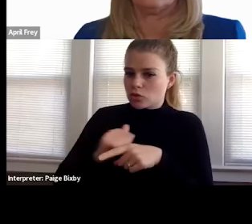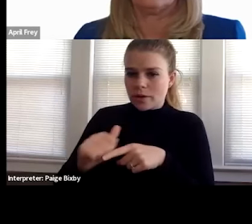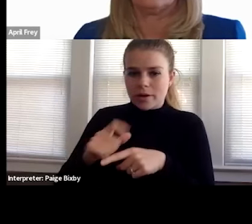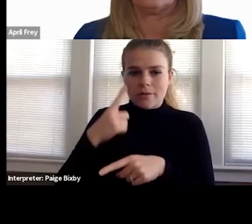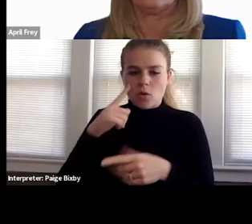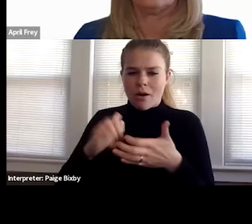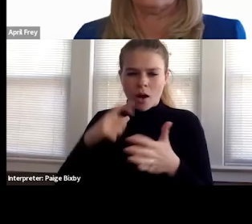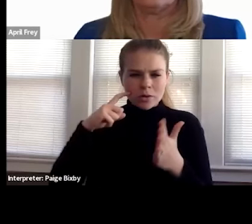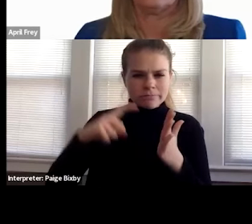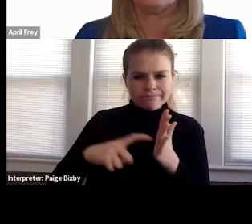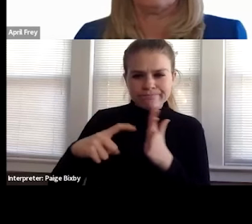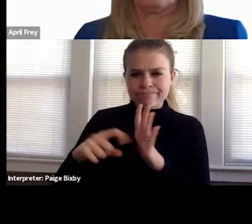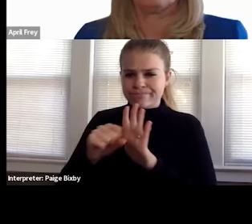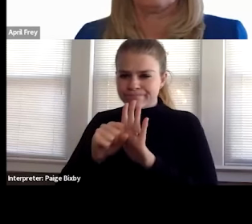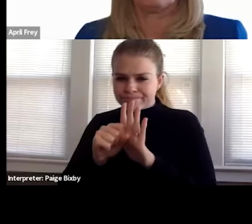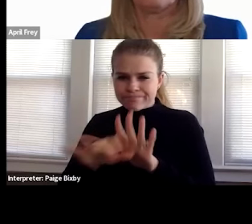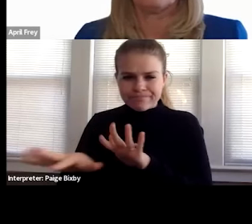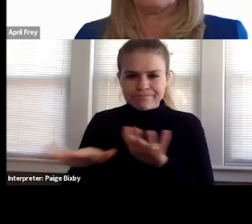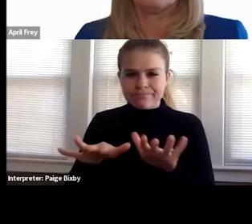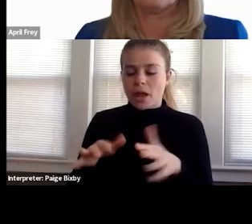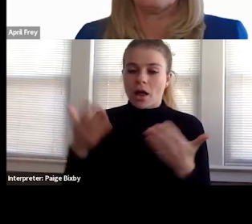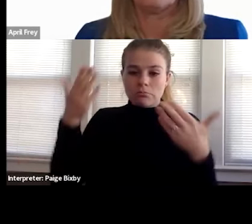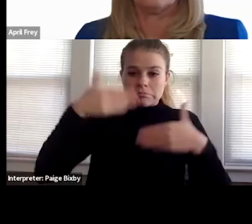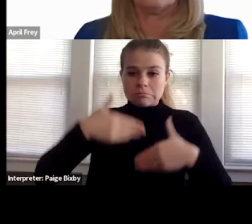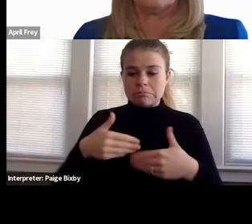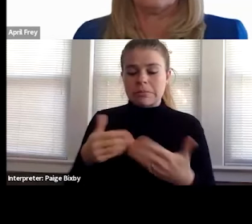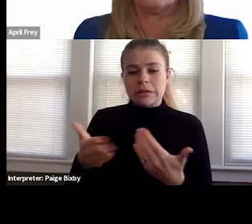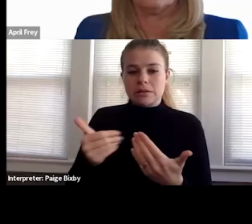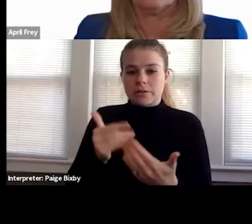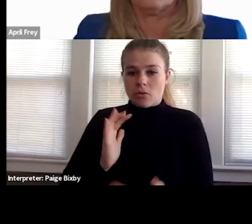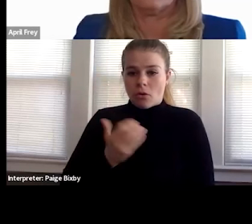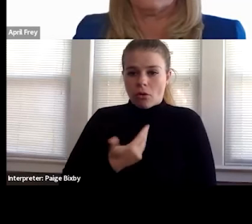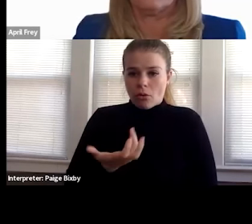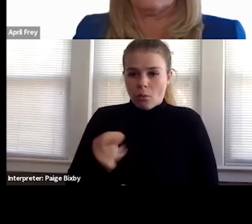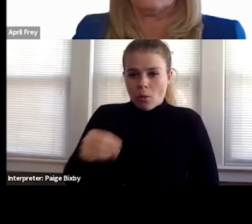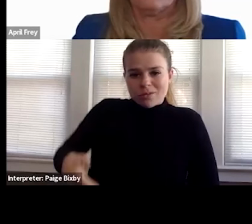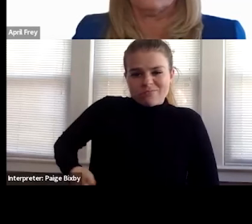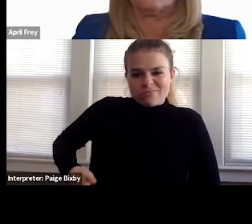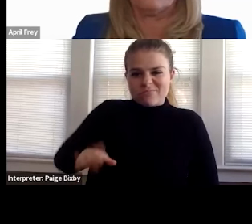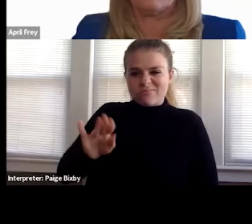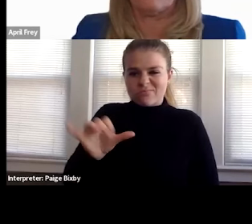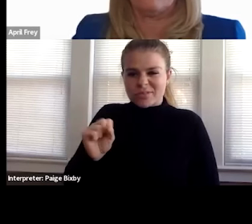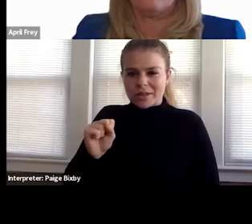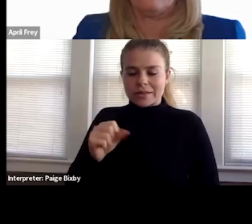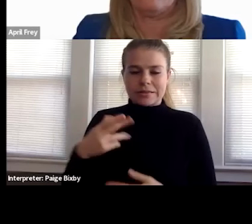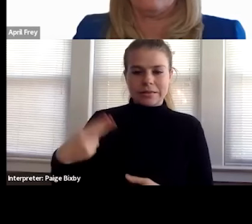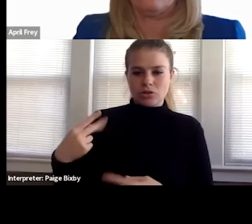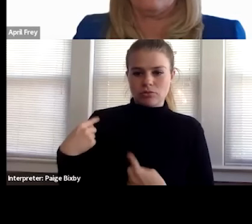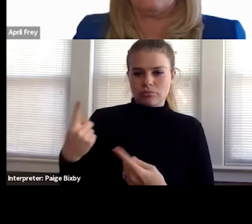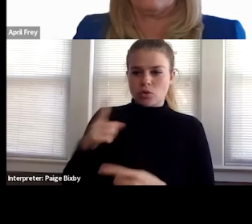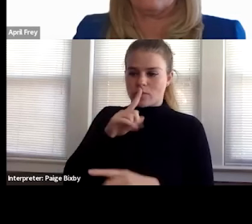and what to look for. It's easy for our own biases or personal history to play a significant role in this process.